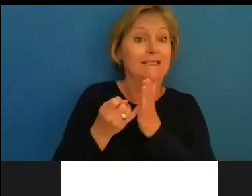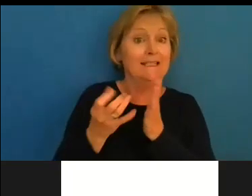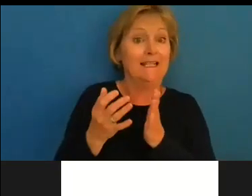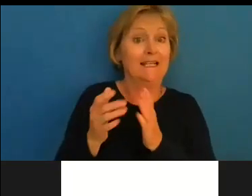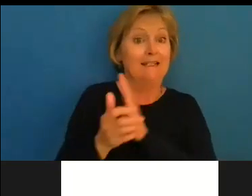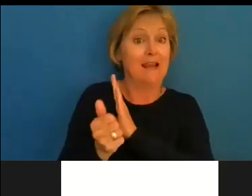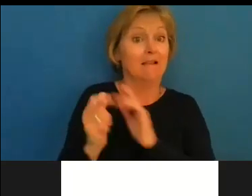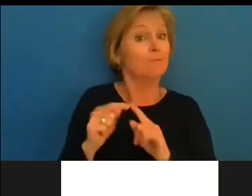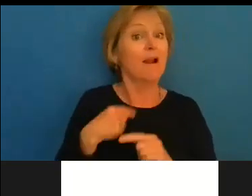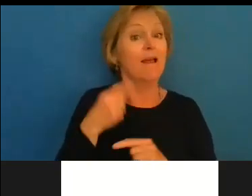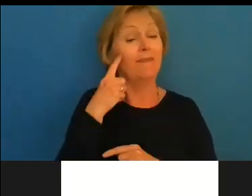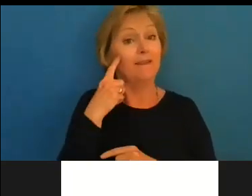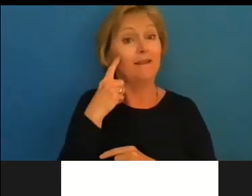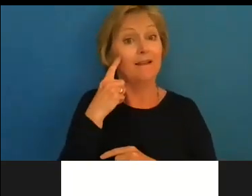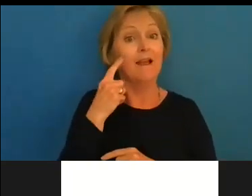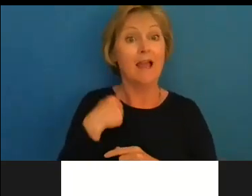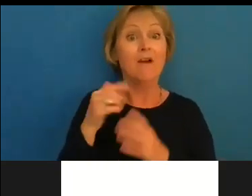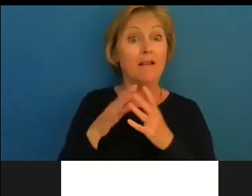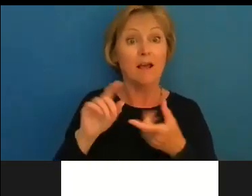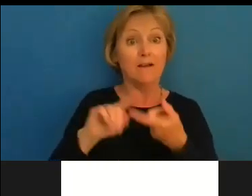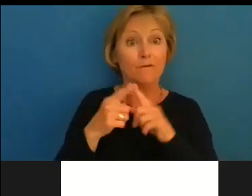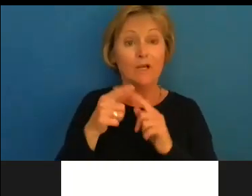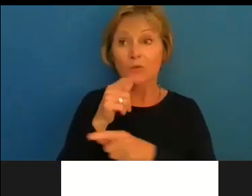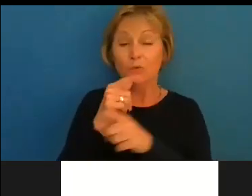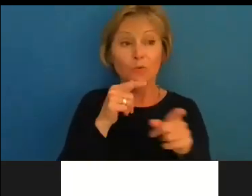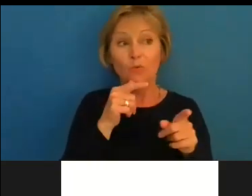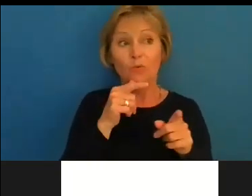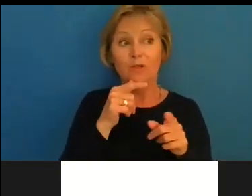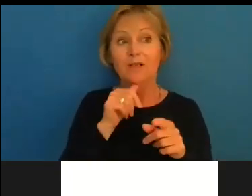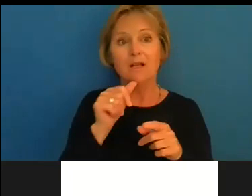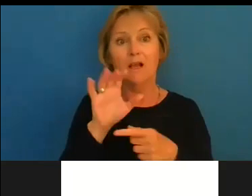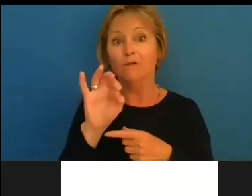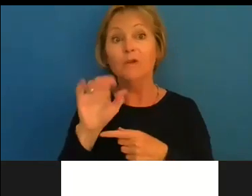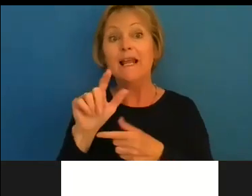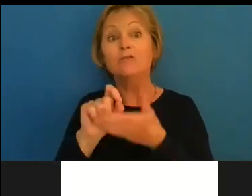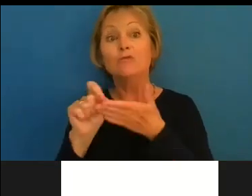I have a lot of friends who are not freelance writers, but who also live with